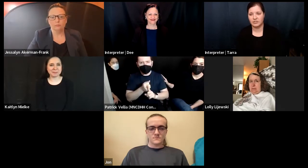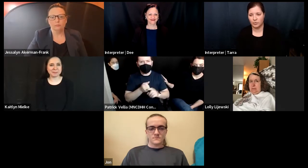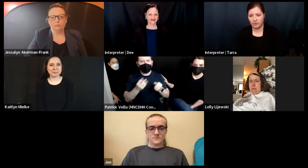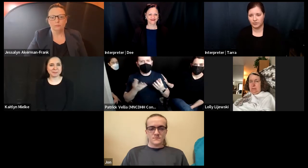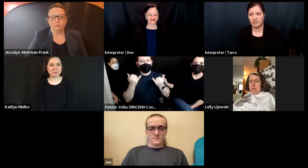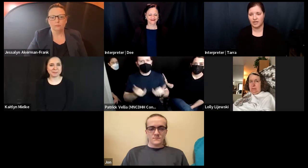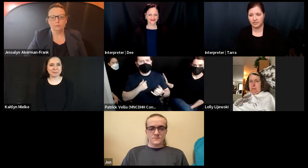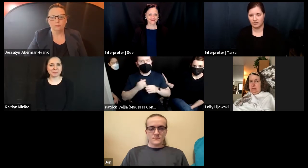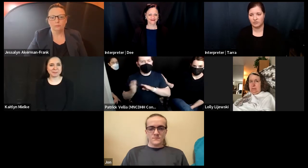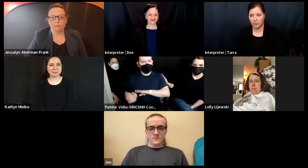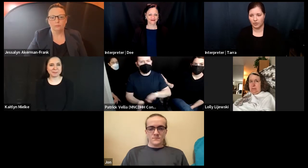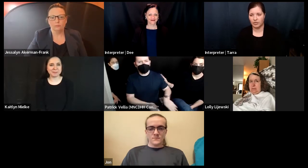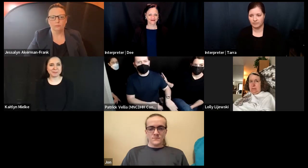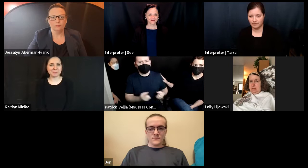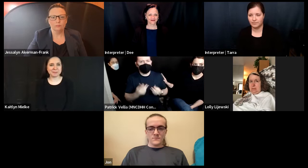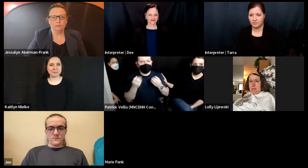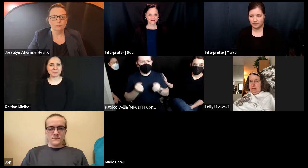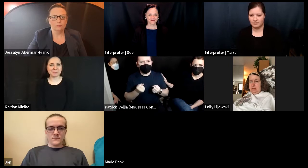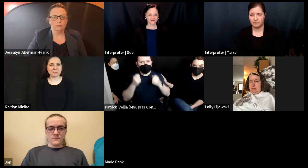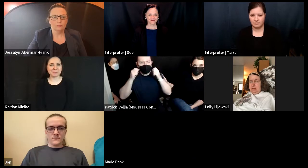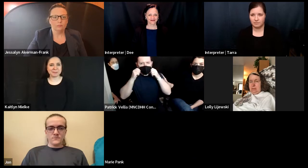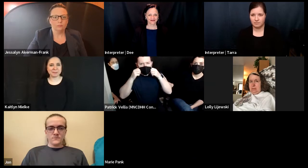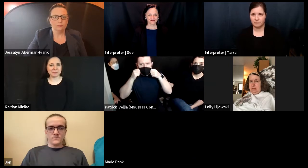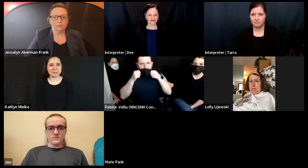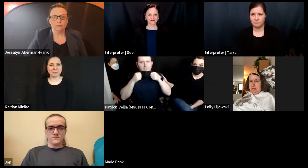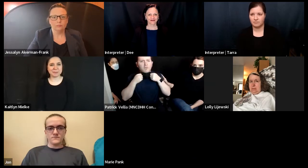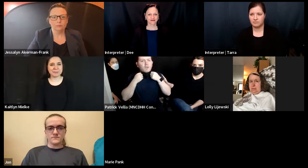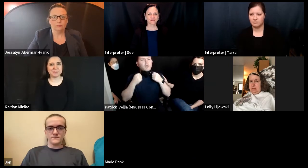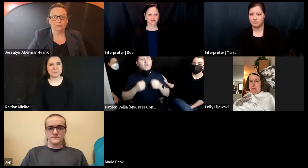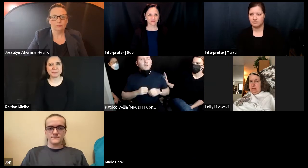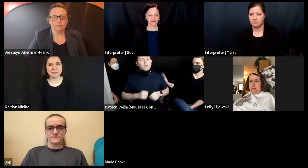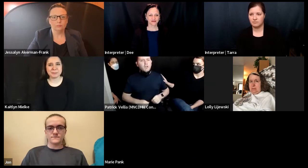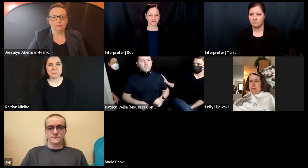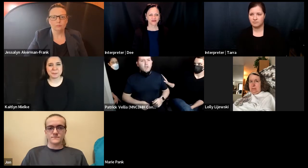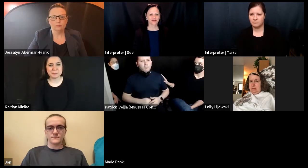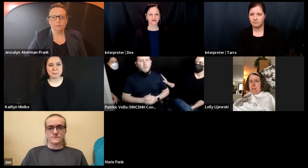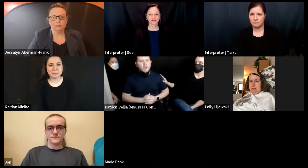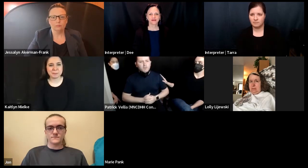I'm a DeafBlind individual who uses tactile sign language, but I'm a little nervous tonight, so I'm going